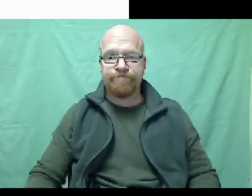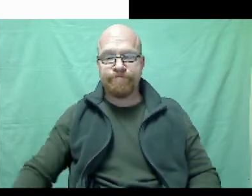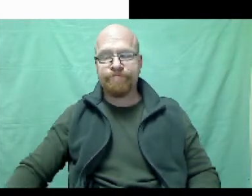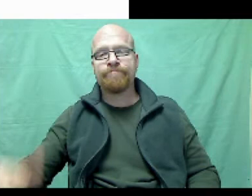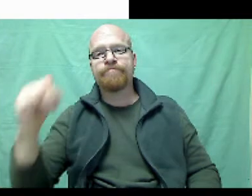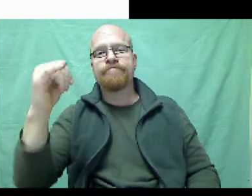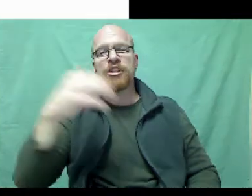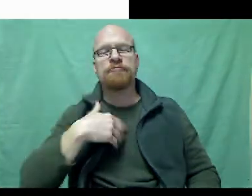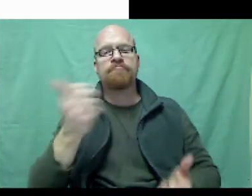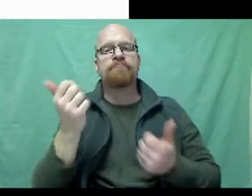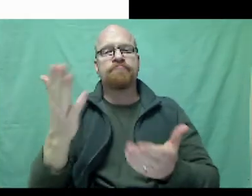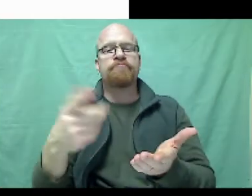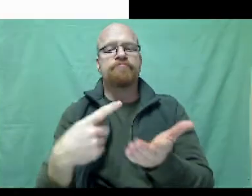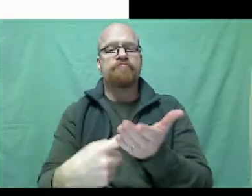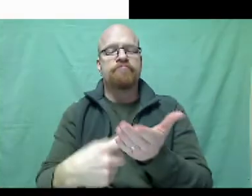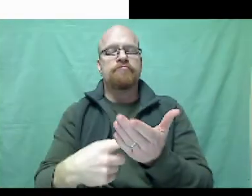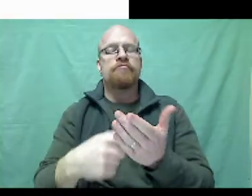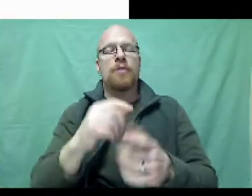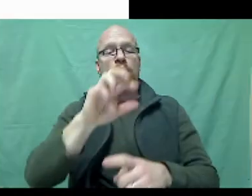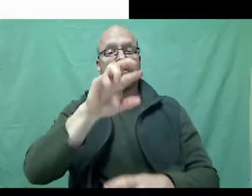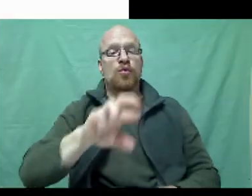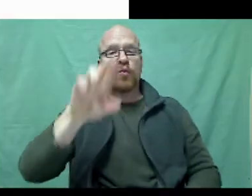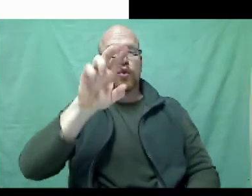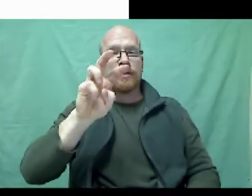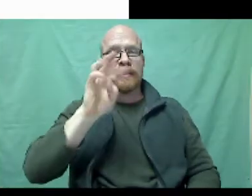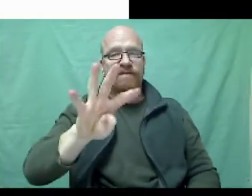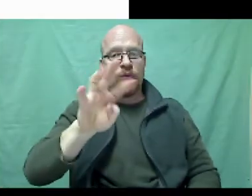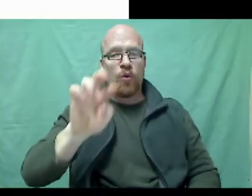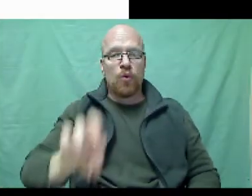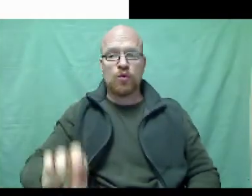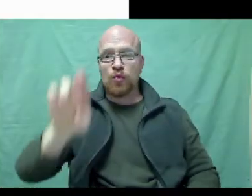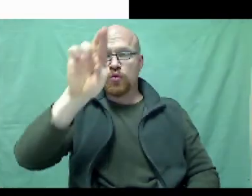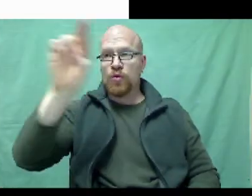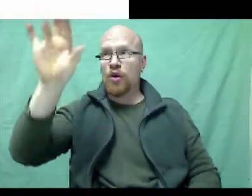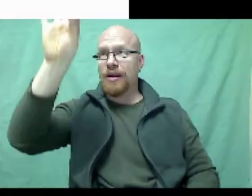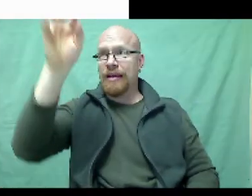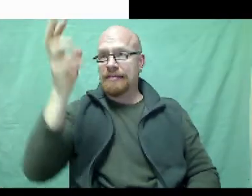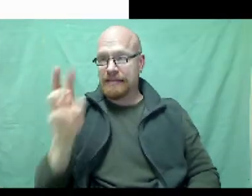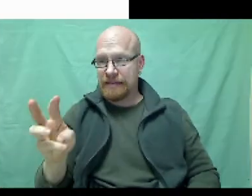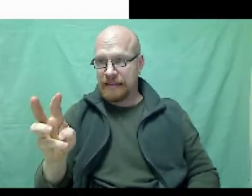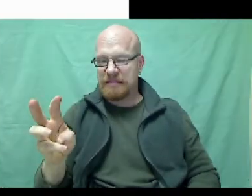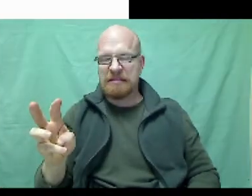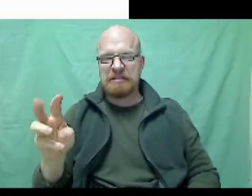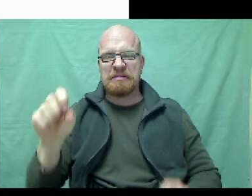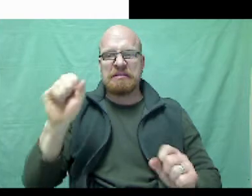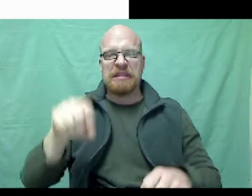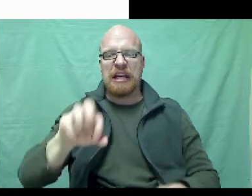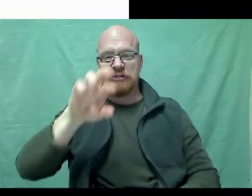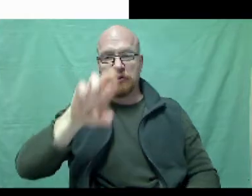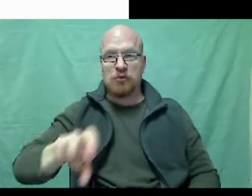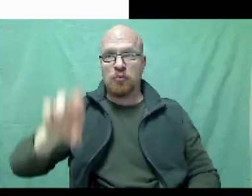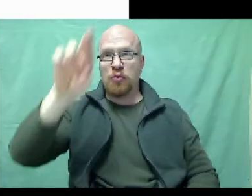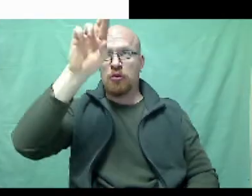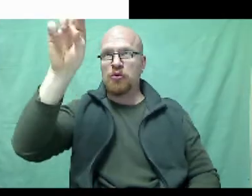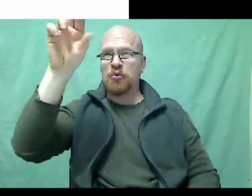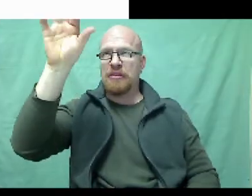Now square roots, like of 64, on a square root of 9 over 16, you can take the square root of 9 and the square root